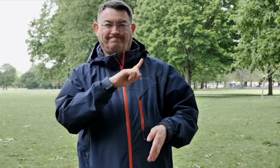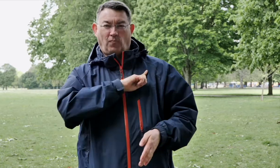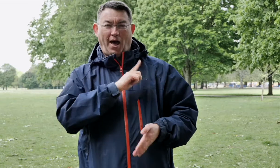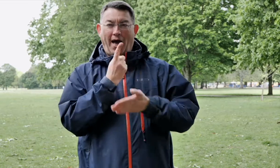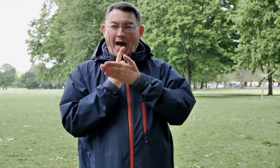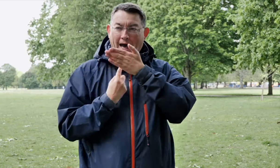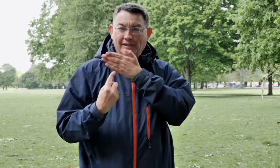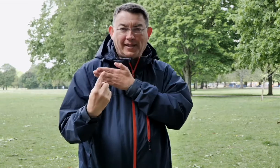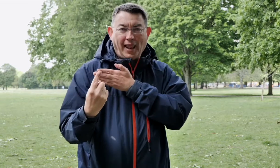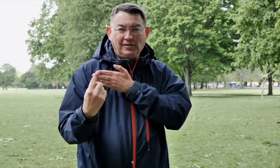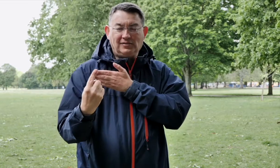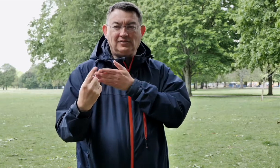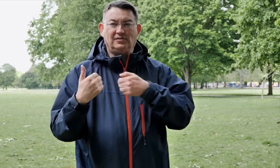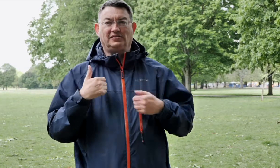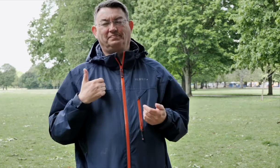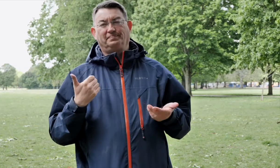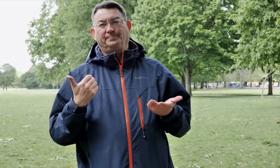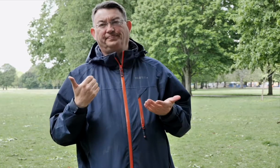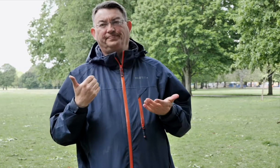I was isolated.